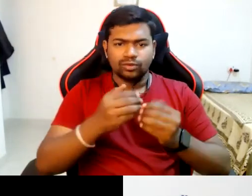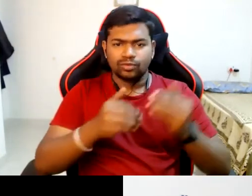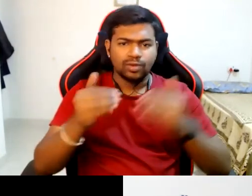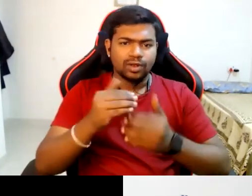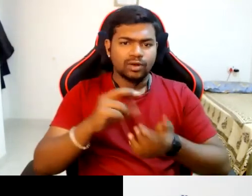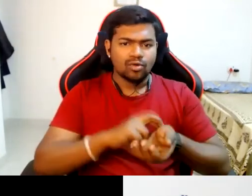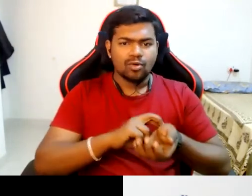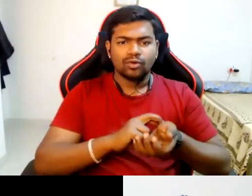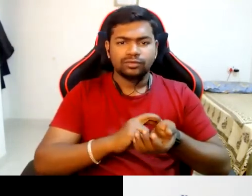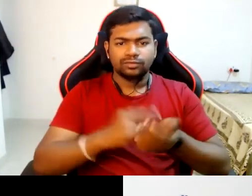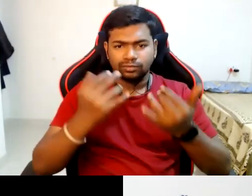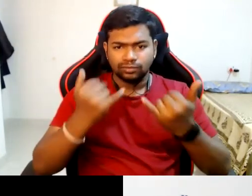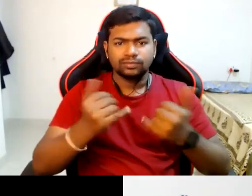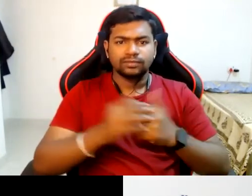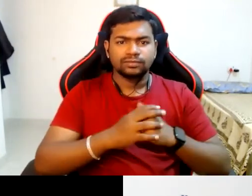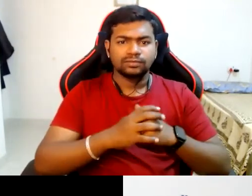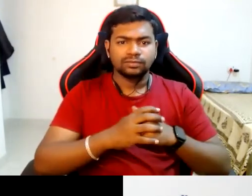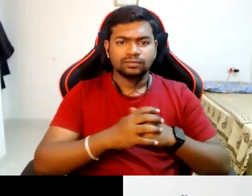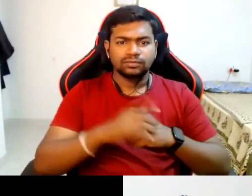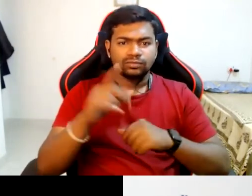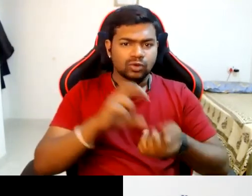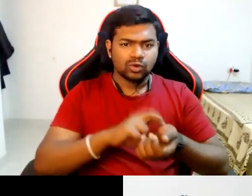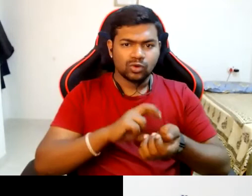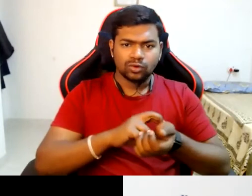I still very much admire all doctor.